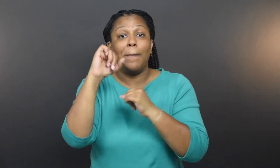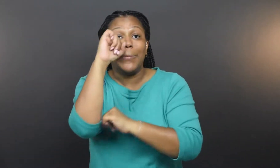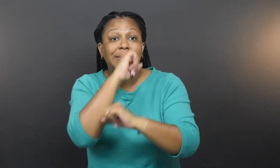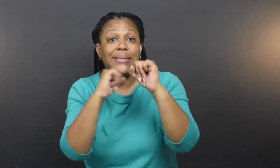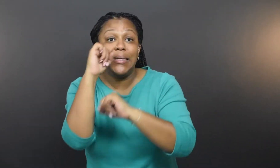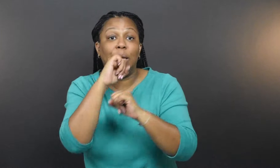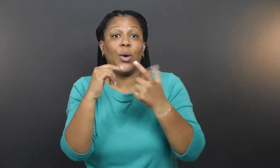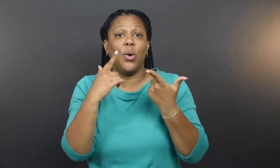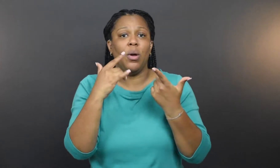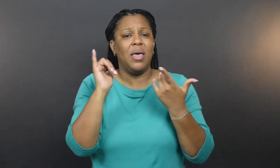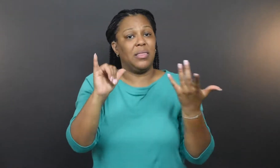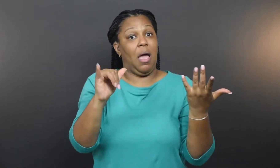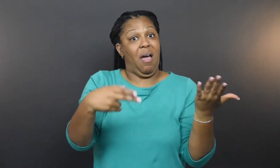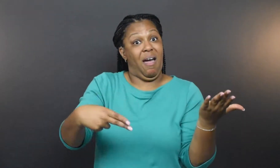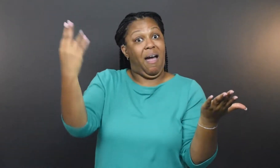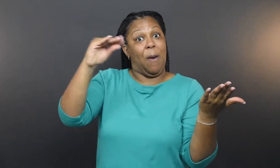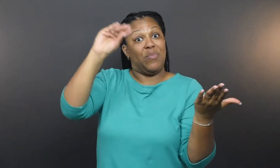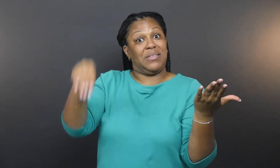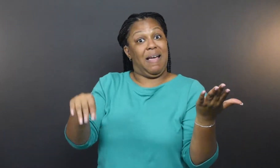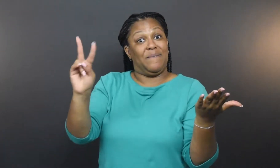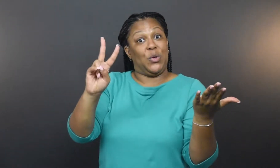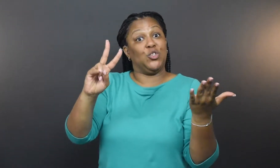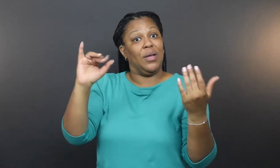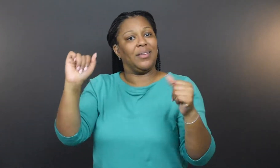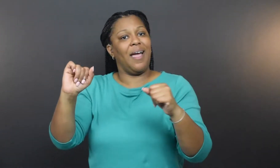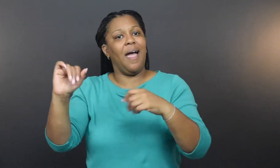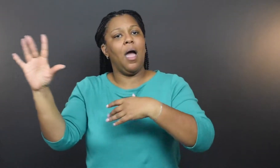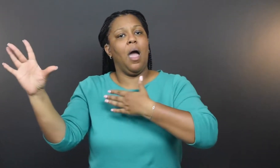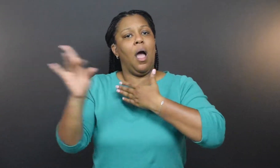the percent of vectors infected with disease agents,